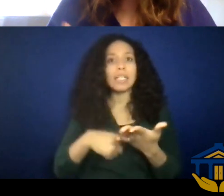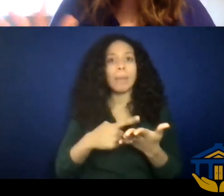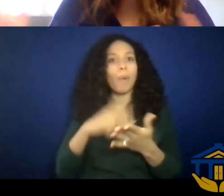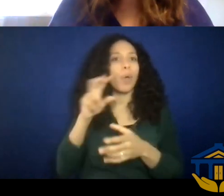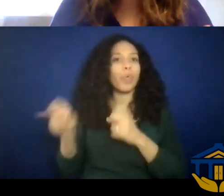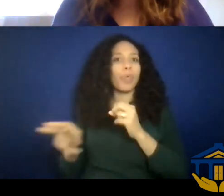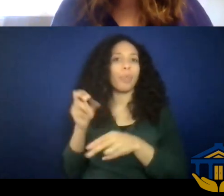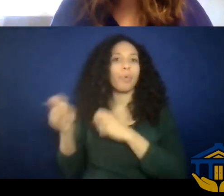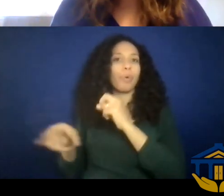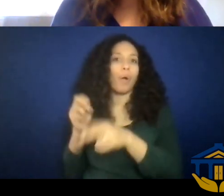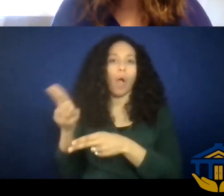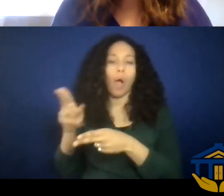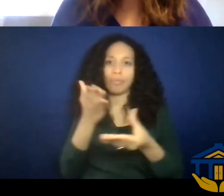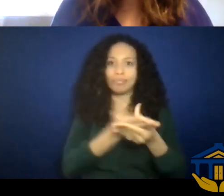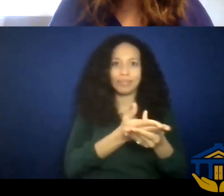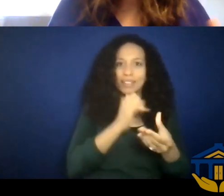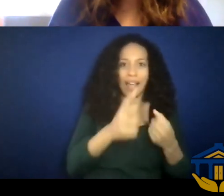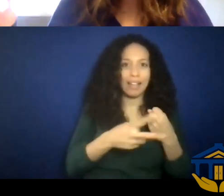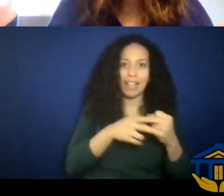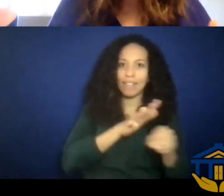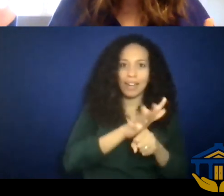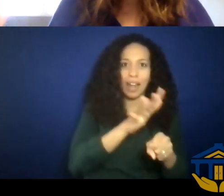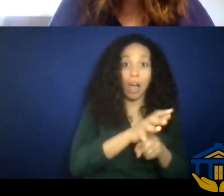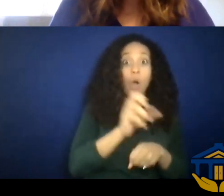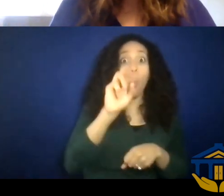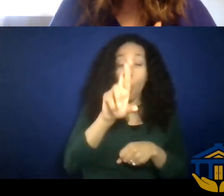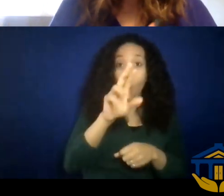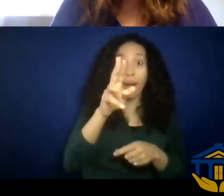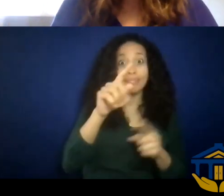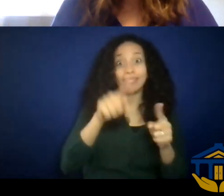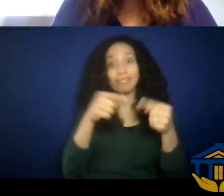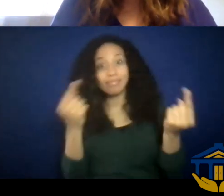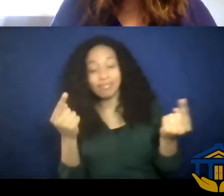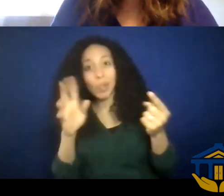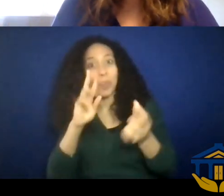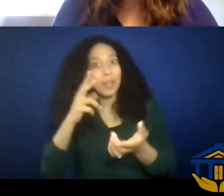way too much information and then they are not able to access the things that they need.